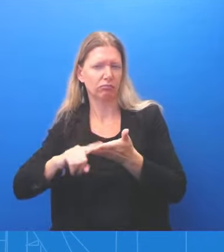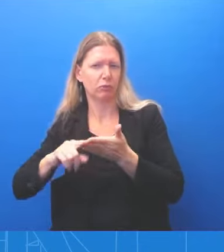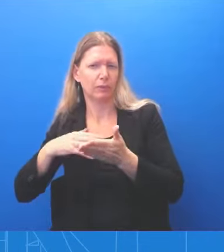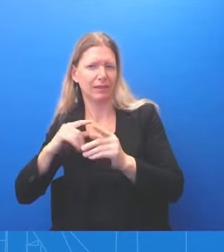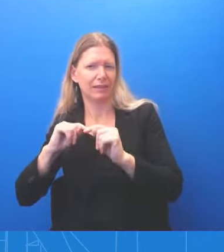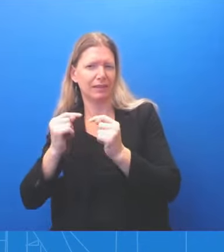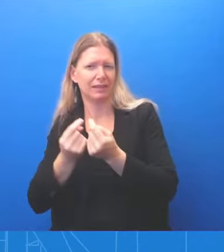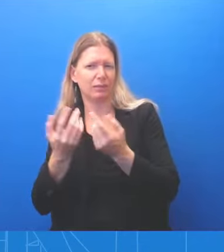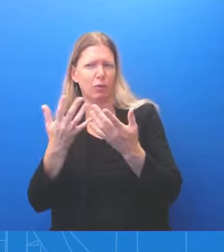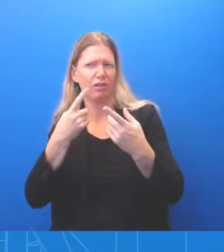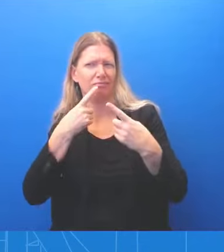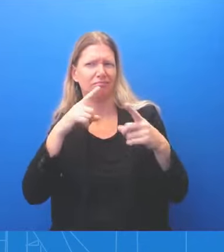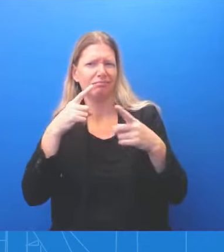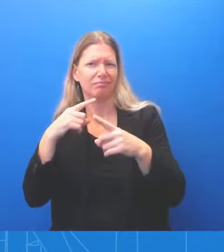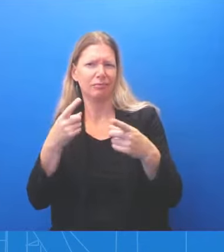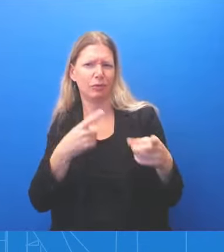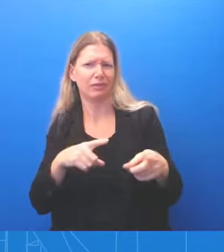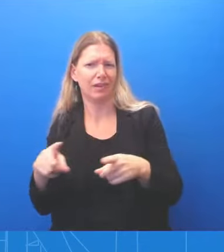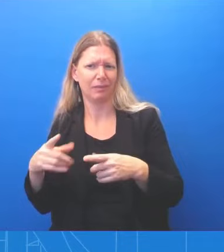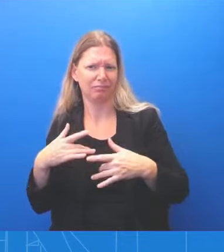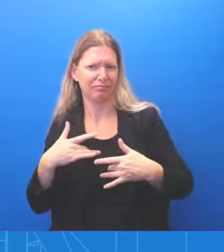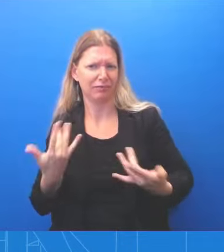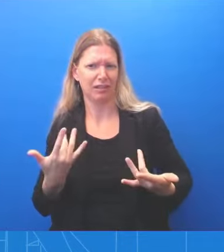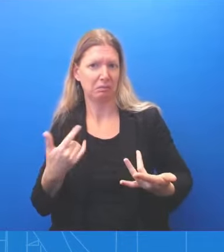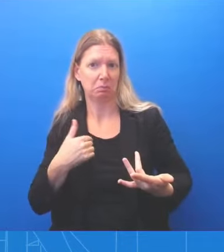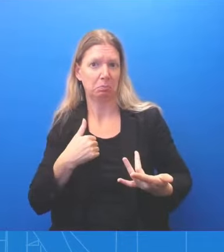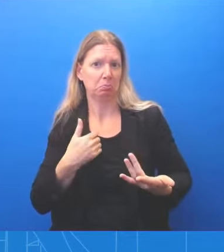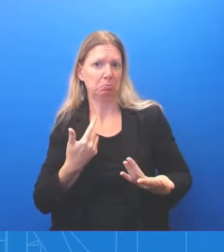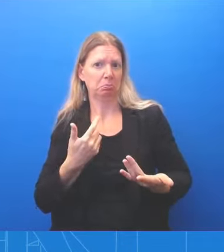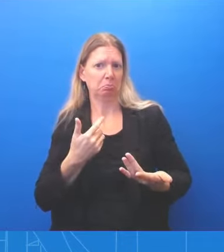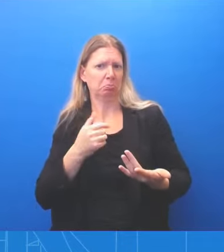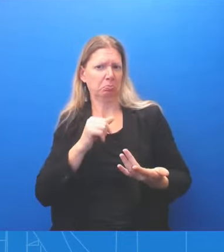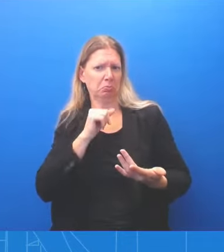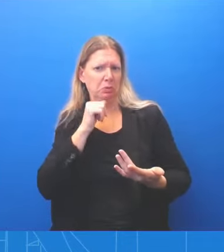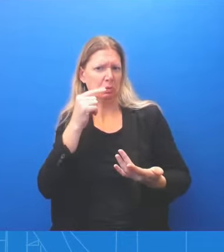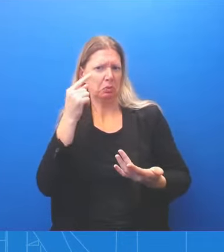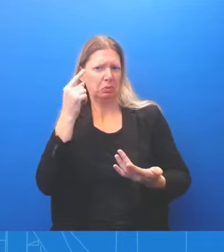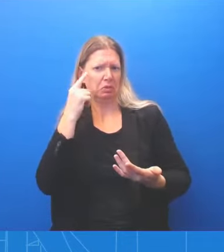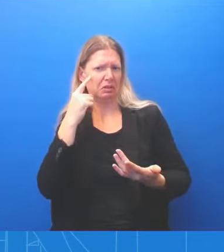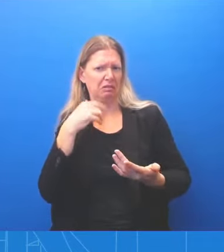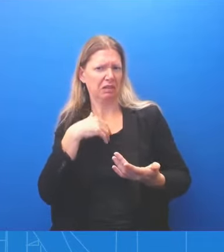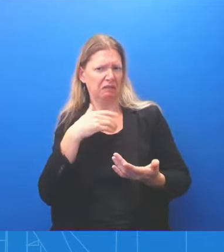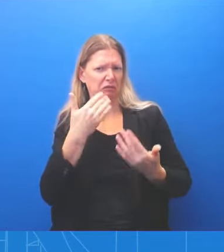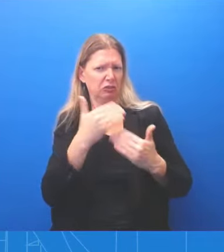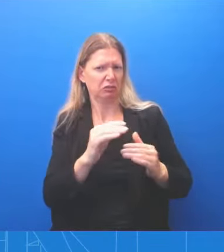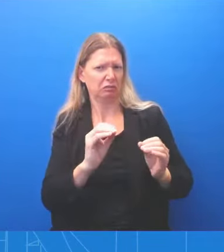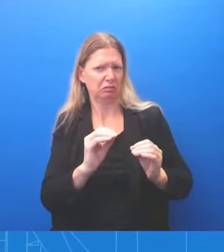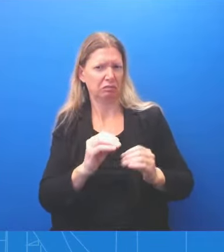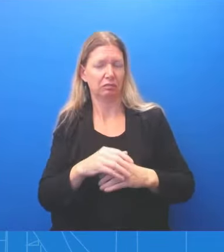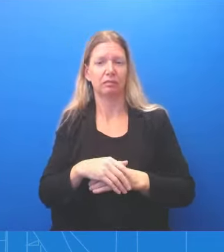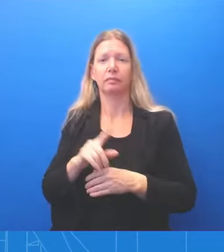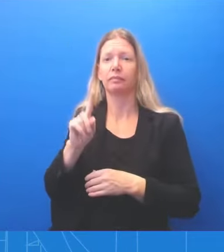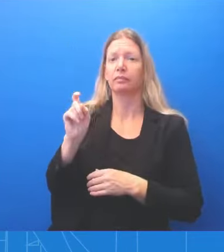But that is not something that we believe that we are doing. The Press: One -- one more on UAW. Ms. Jean-Pierre: Yeah. The Press: Is the President going to get involved? Has he been talking with UAW at all?